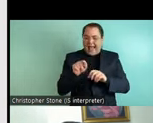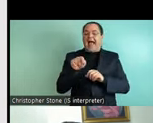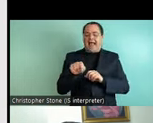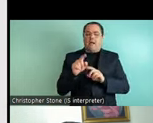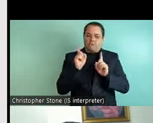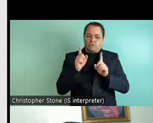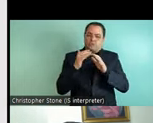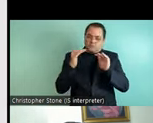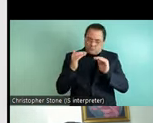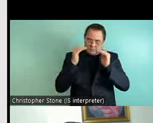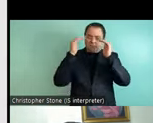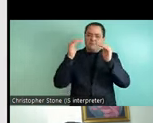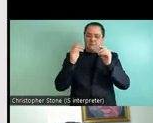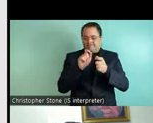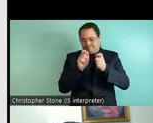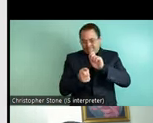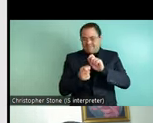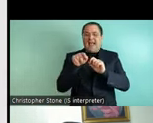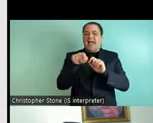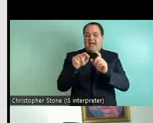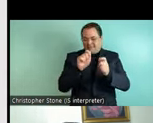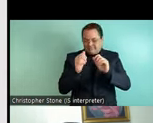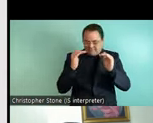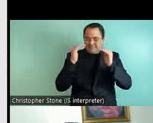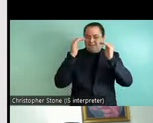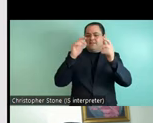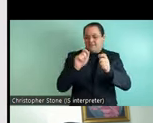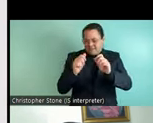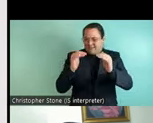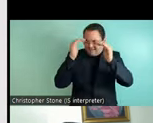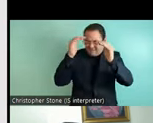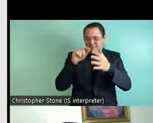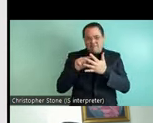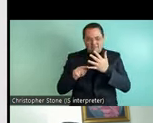in terms of the disability inclusion performance, we enhance the employee but need see